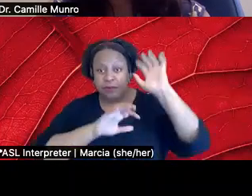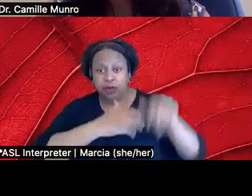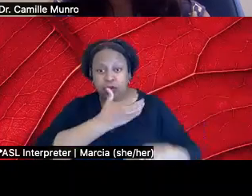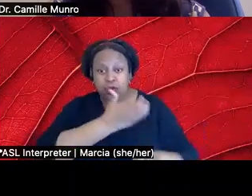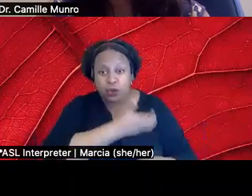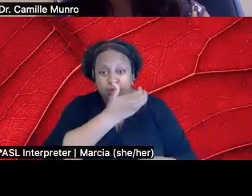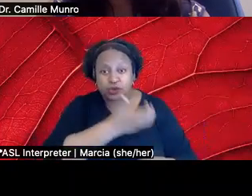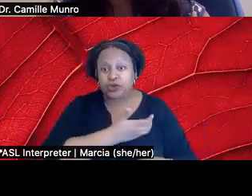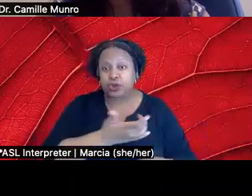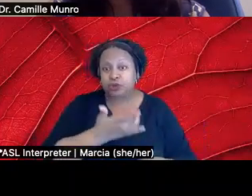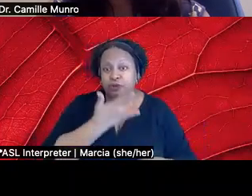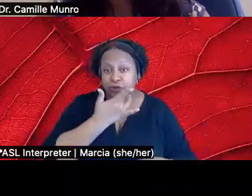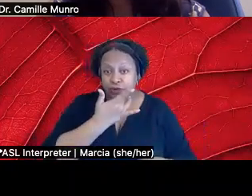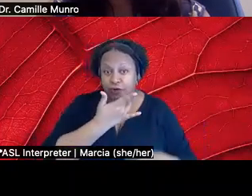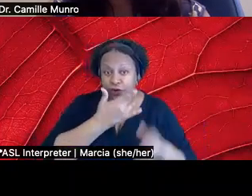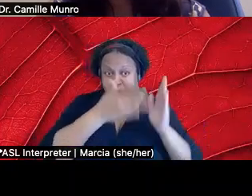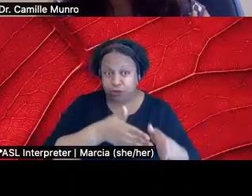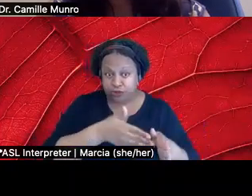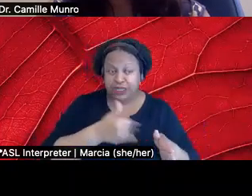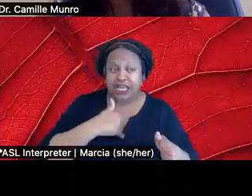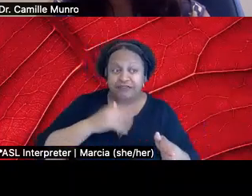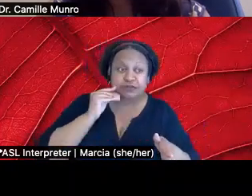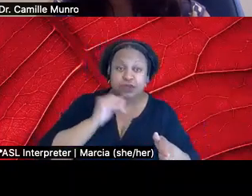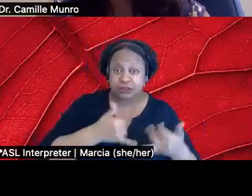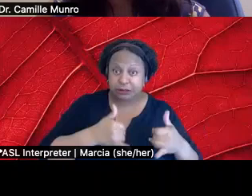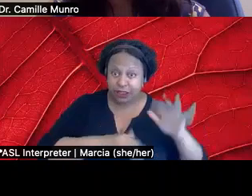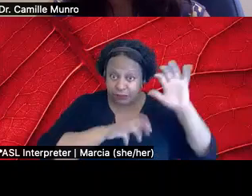And, you know, the answer is, of course, yes.